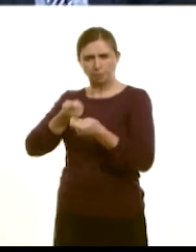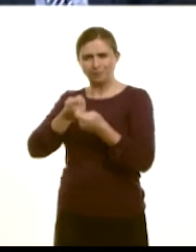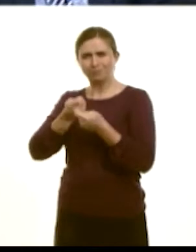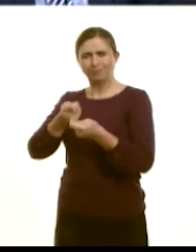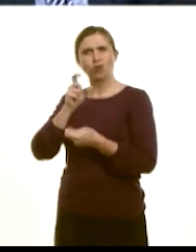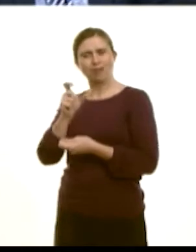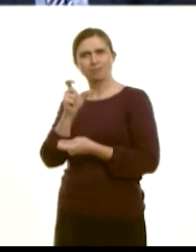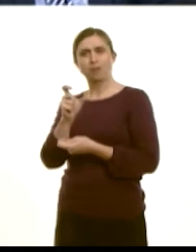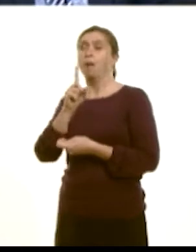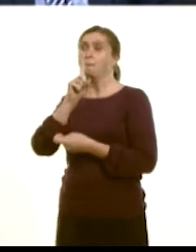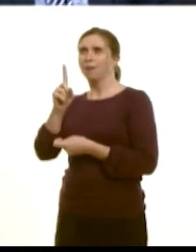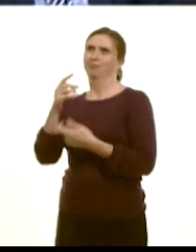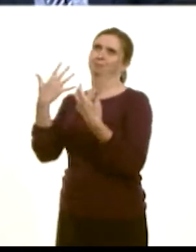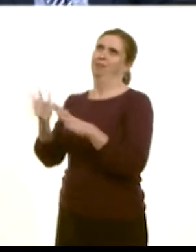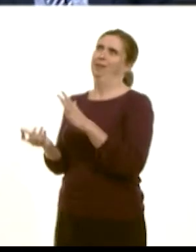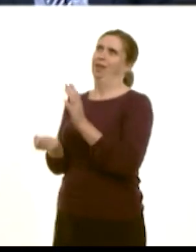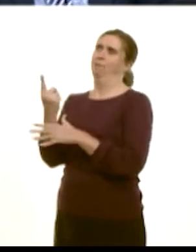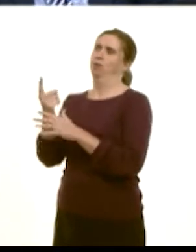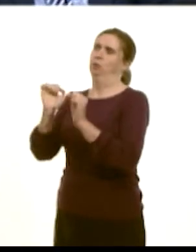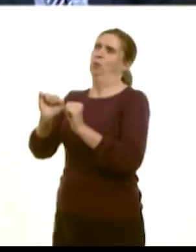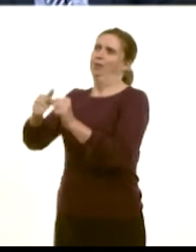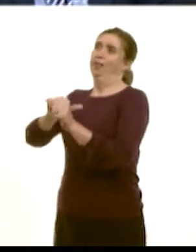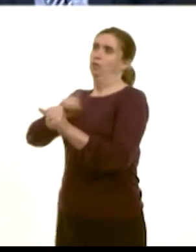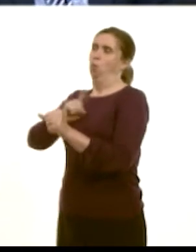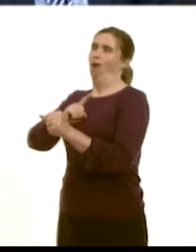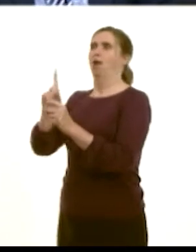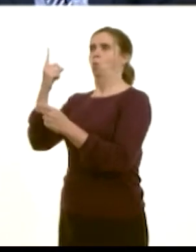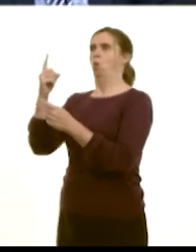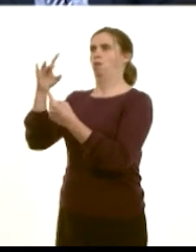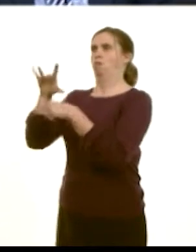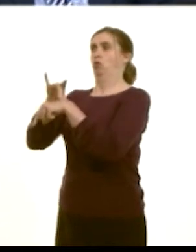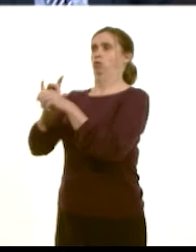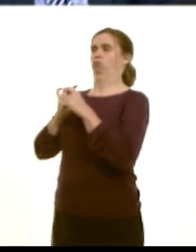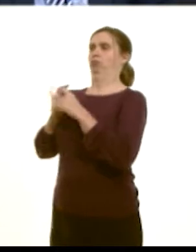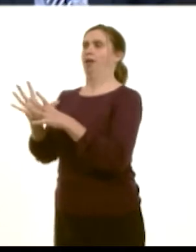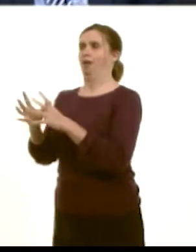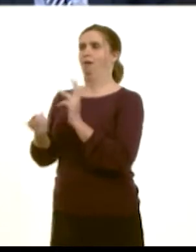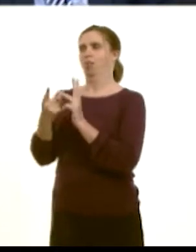of retirement and a sudden death, unfortunately, where there are short-term problems that need